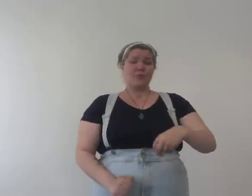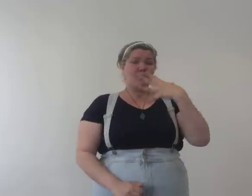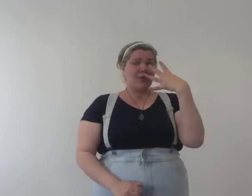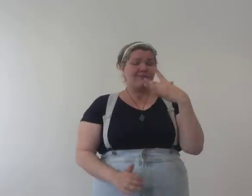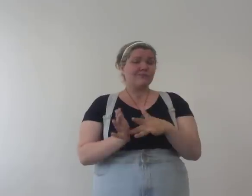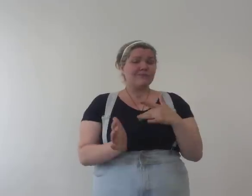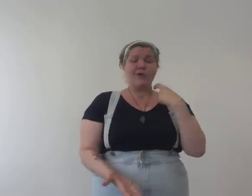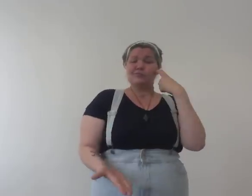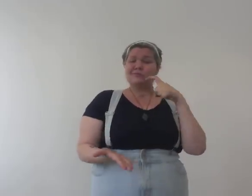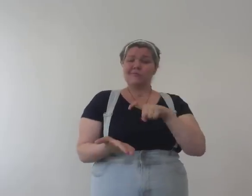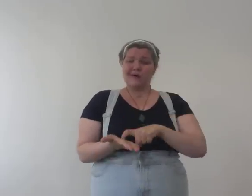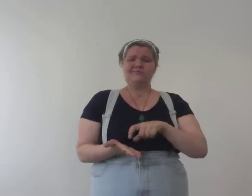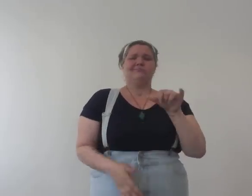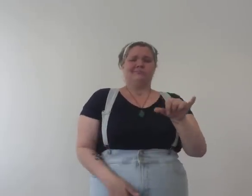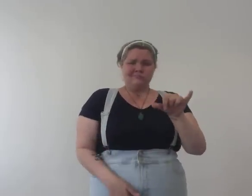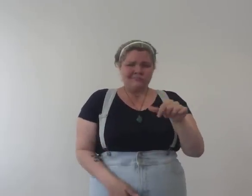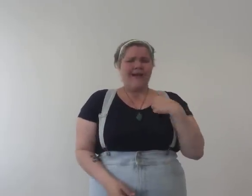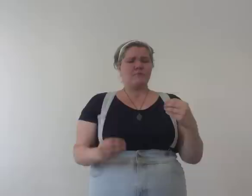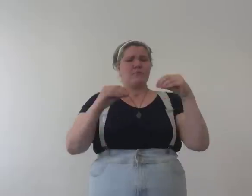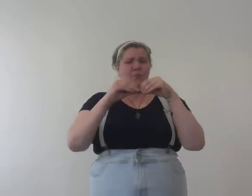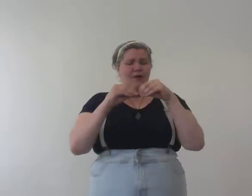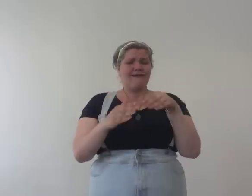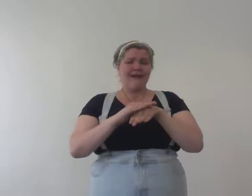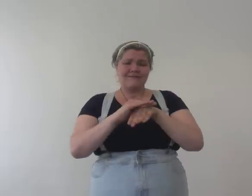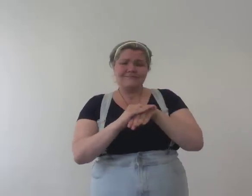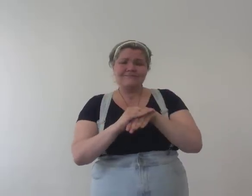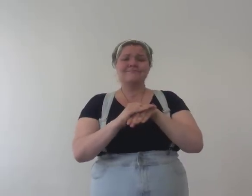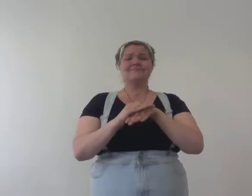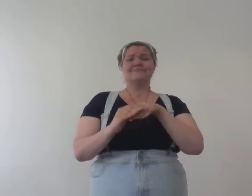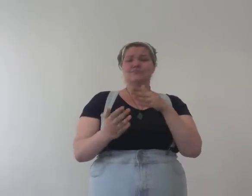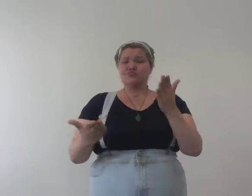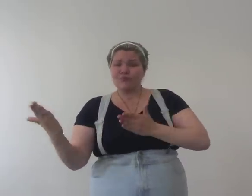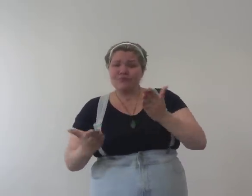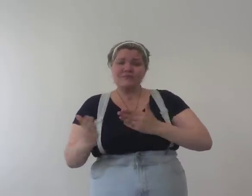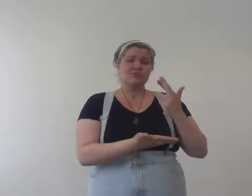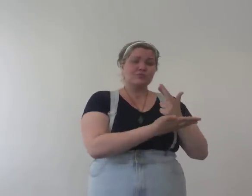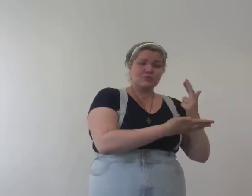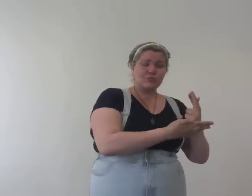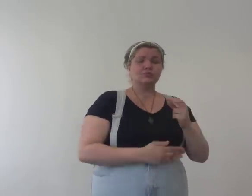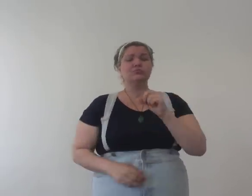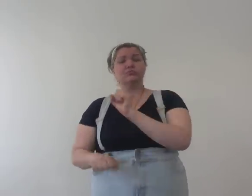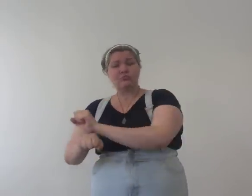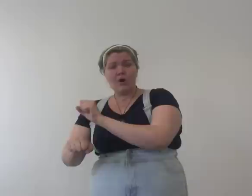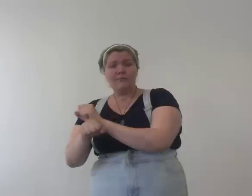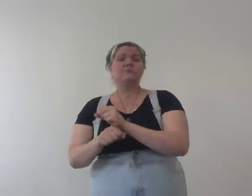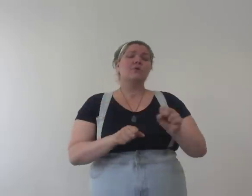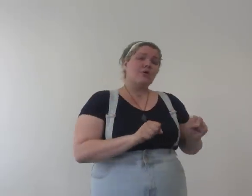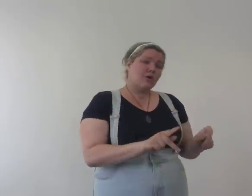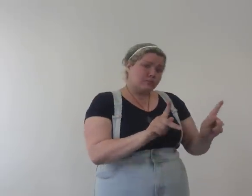With white privilege, I recognize that I have greater access to services, resources, jobs and opportunities.